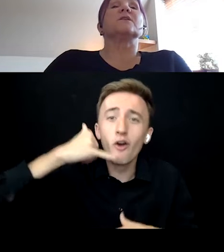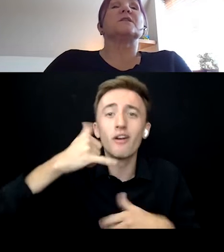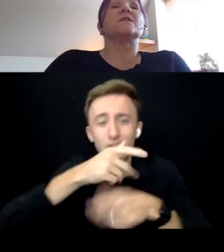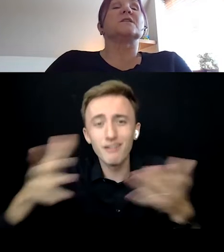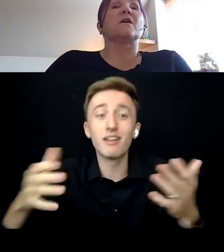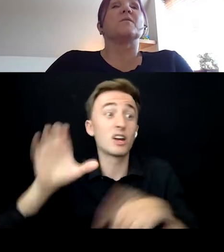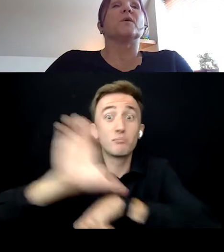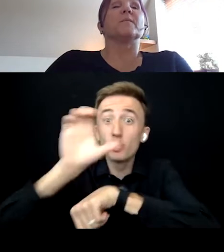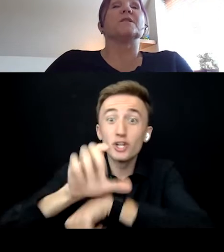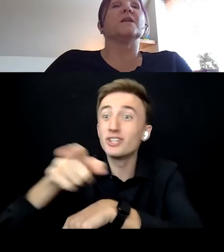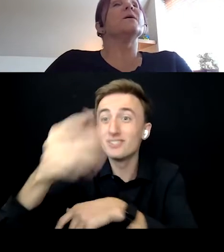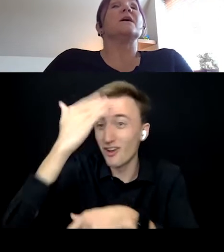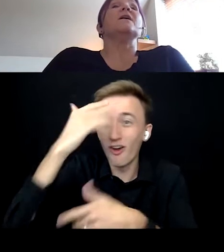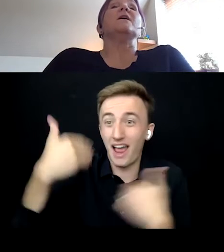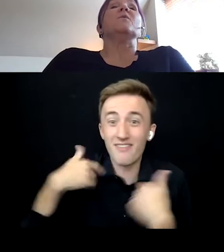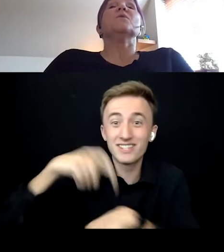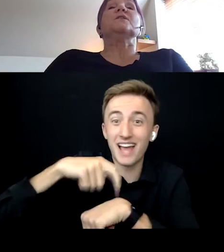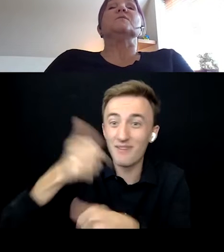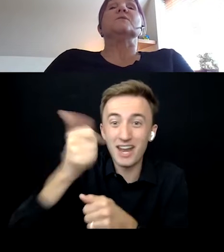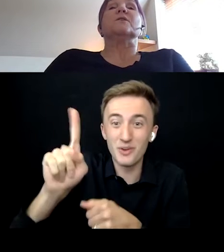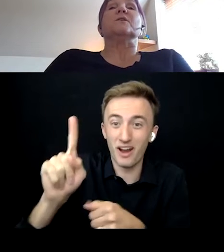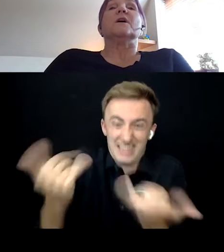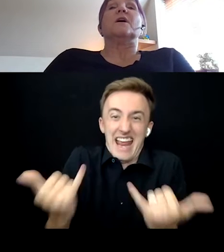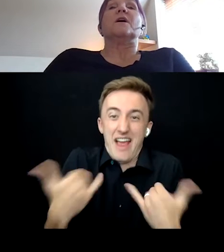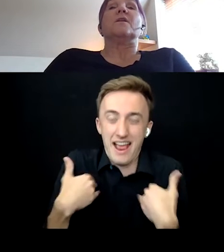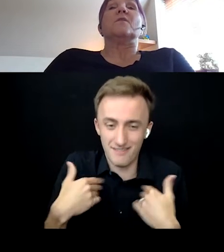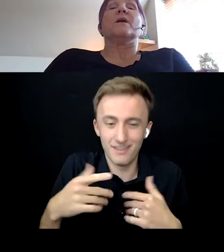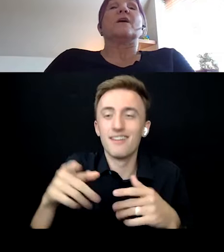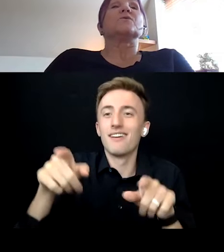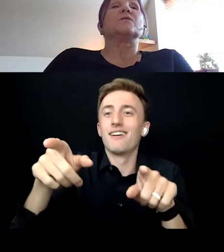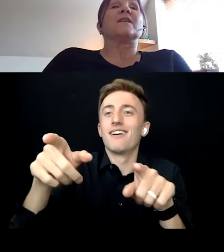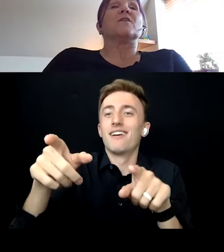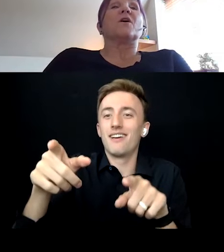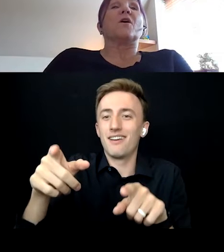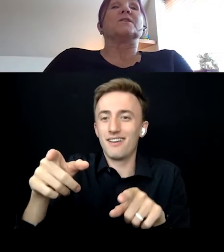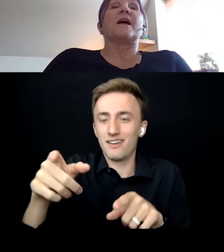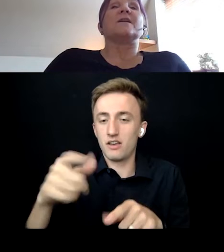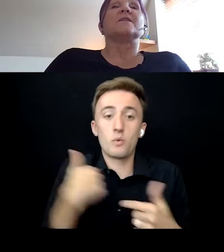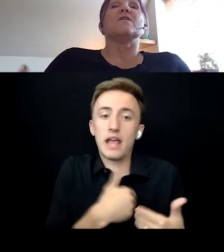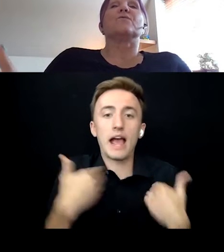that could tell us the time pretty much anywhere we wanted them to, we had analog clocks and they